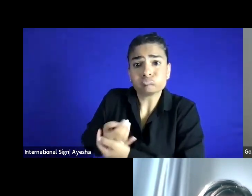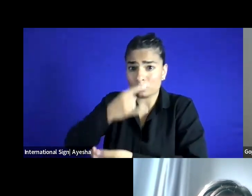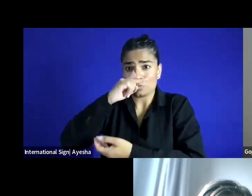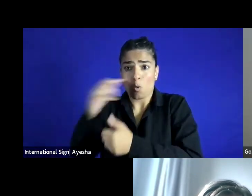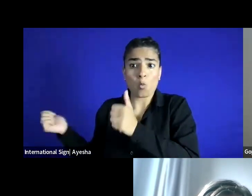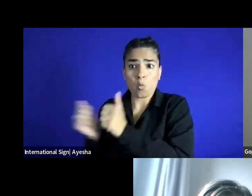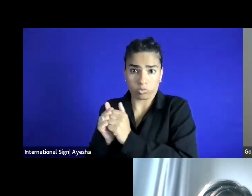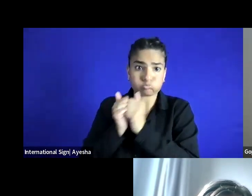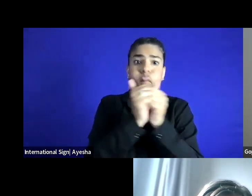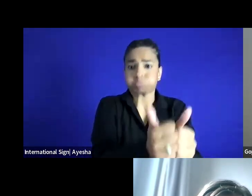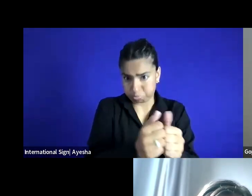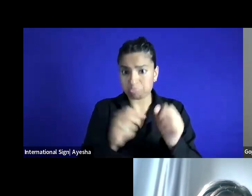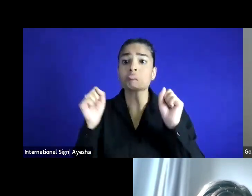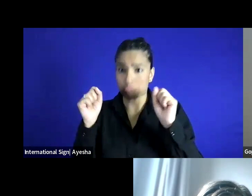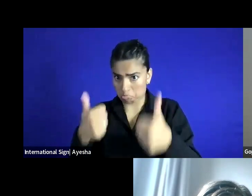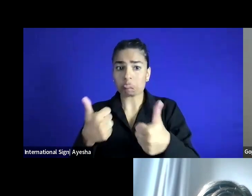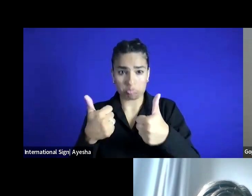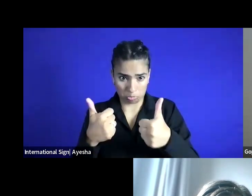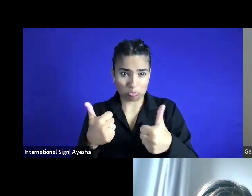carers list as well.